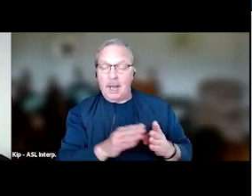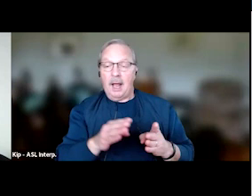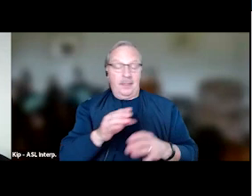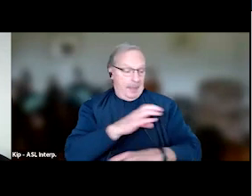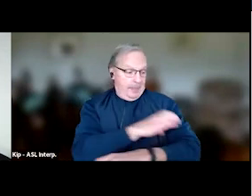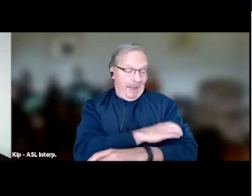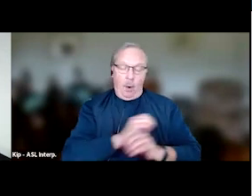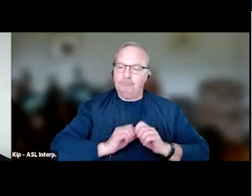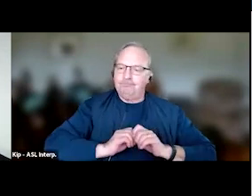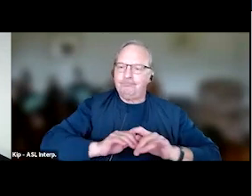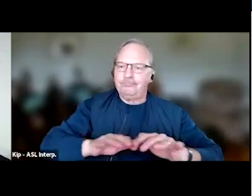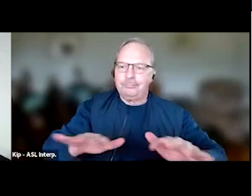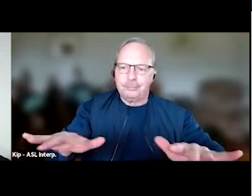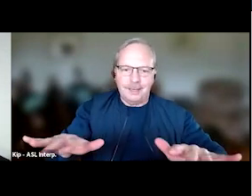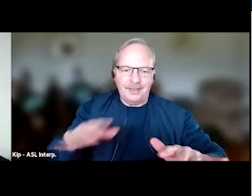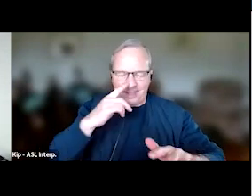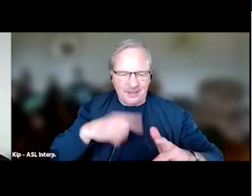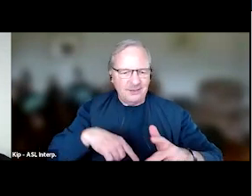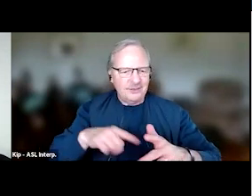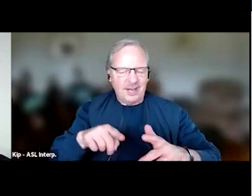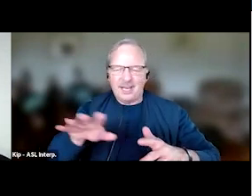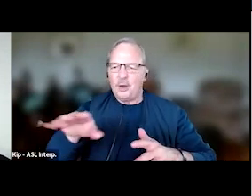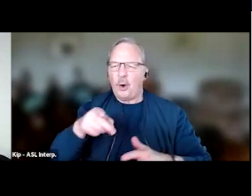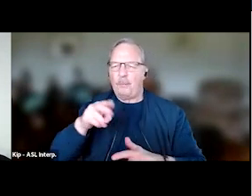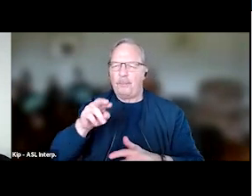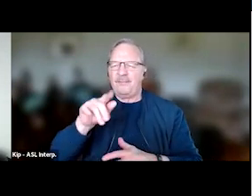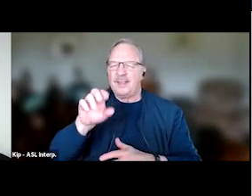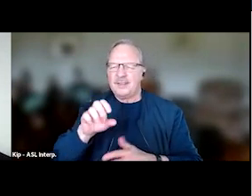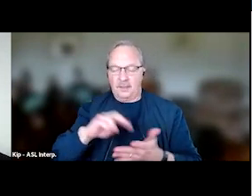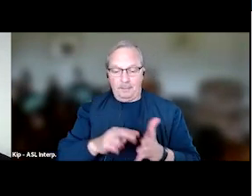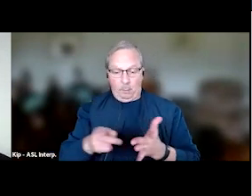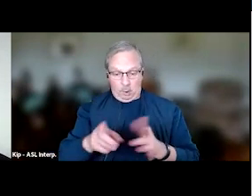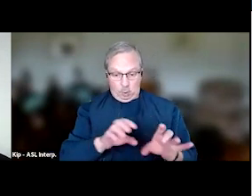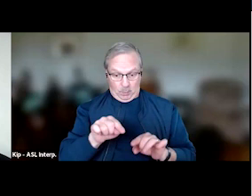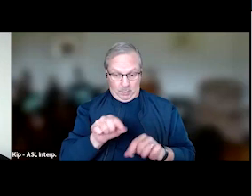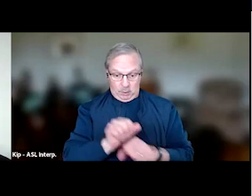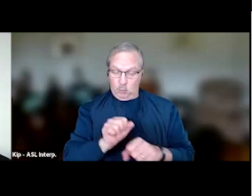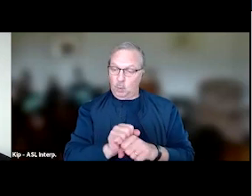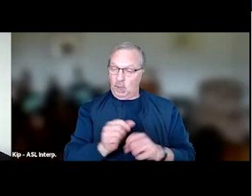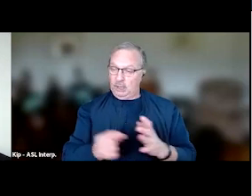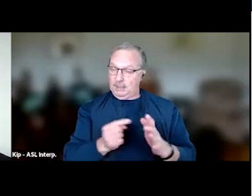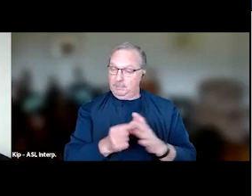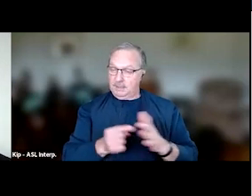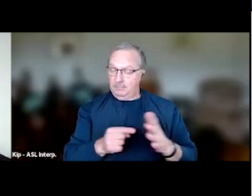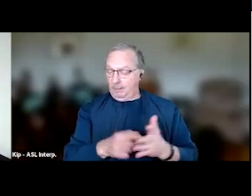and to ensure that you're checking your privilege. Meaning that when doing this work, sometimes we can easily fall into making decisions